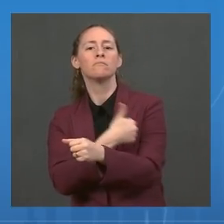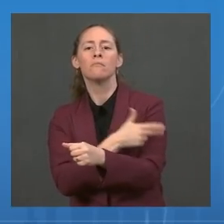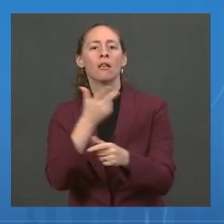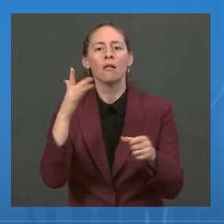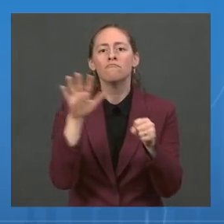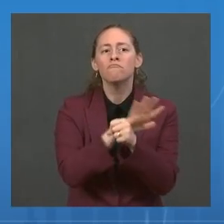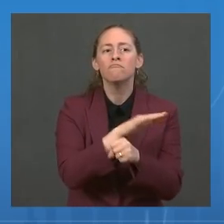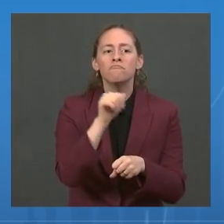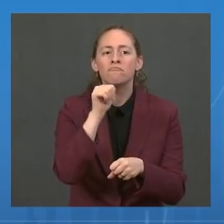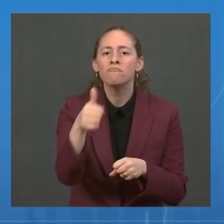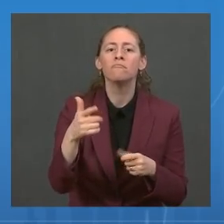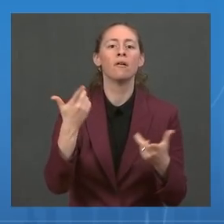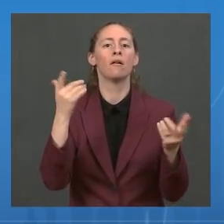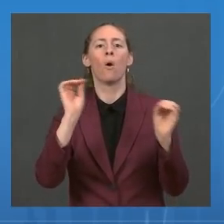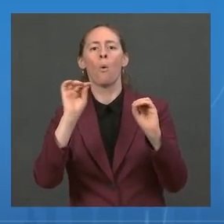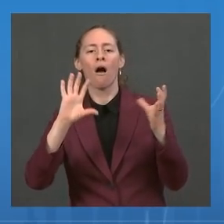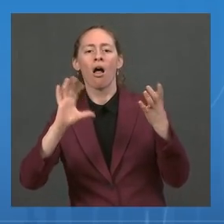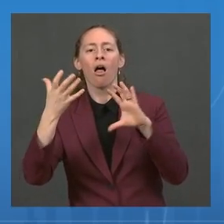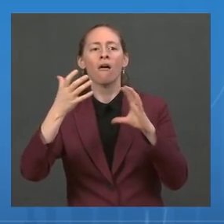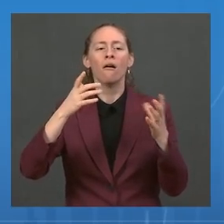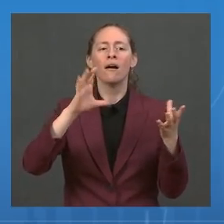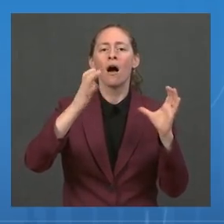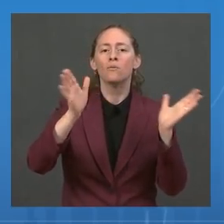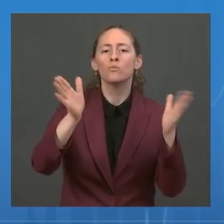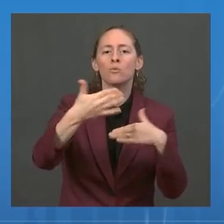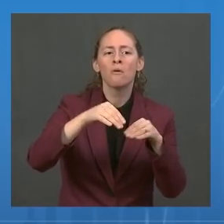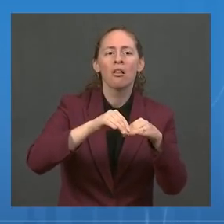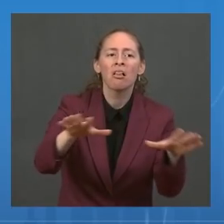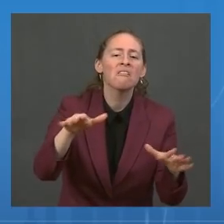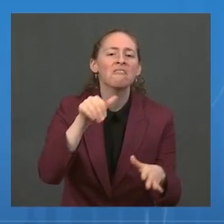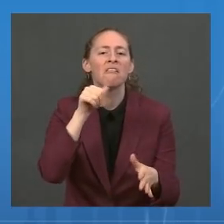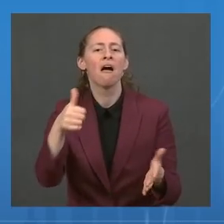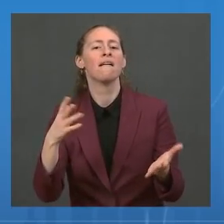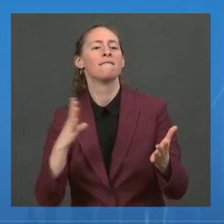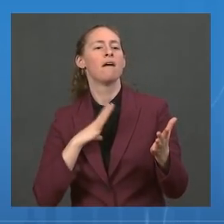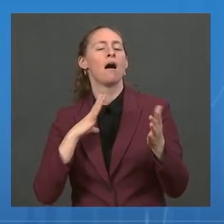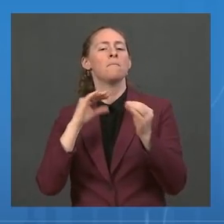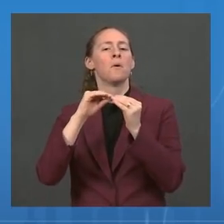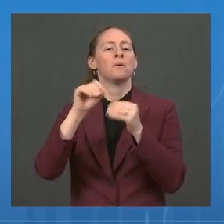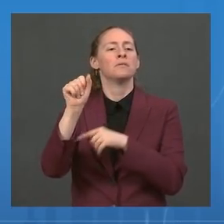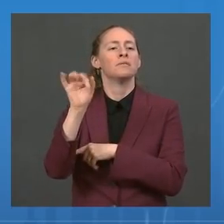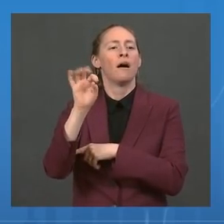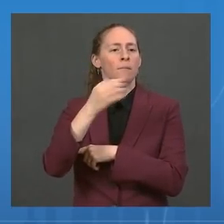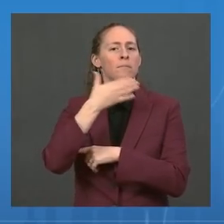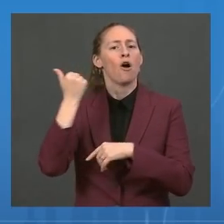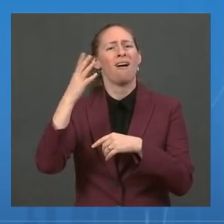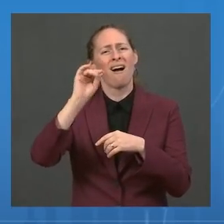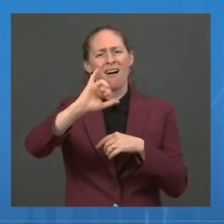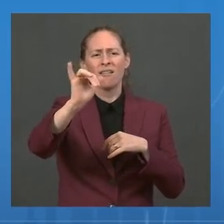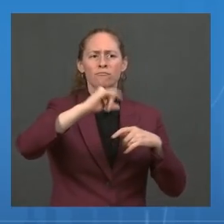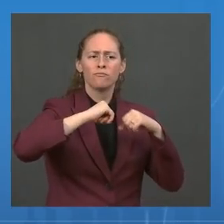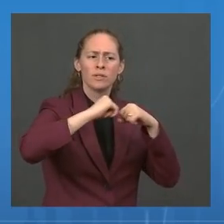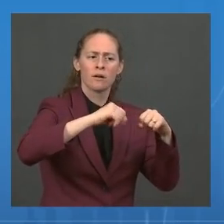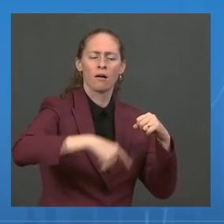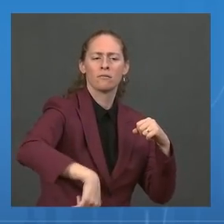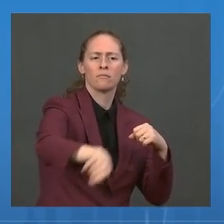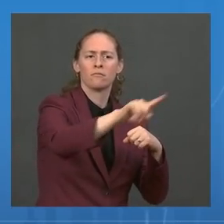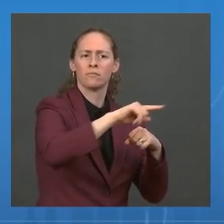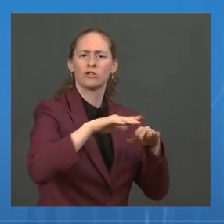and better health for those around you, including protecting children less than 12 years old who are not yet eligible for vaccination.